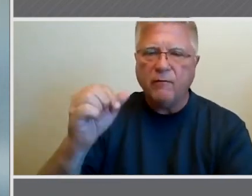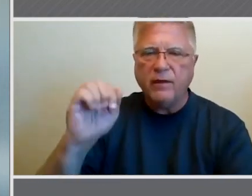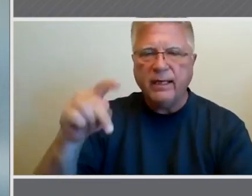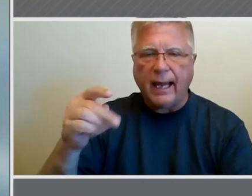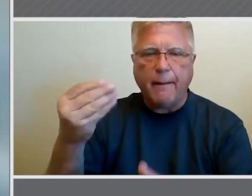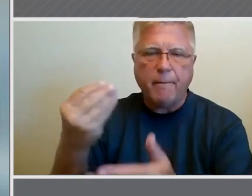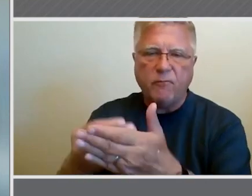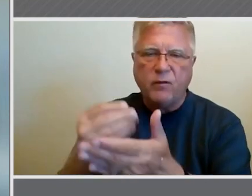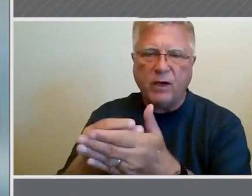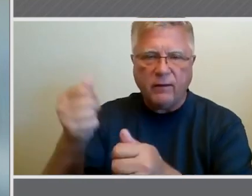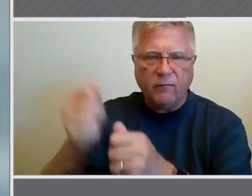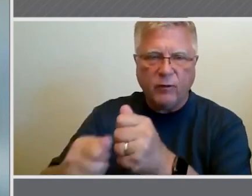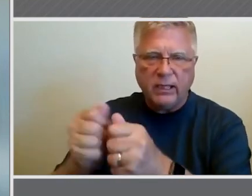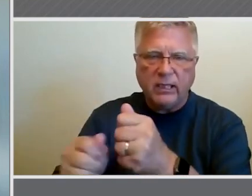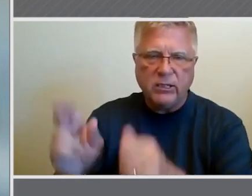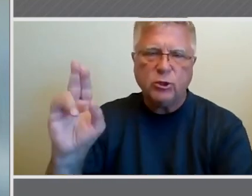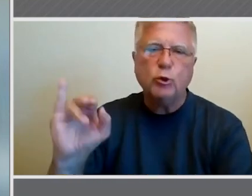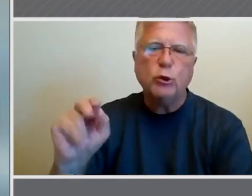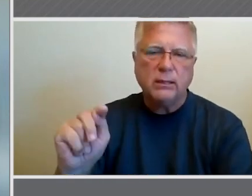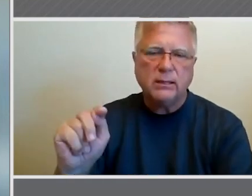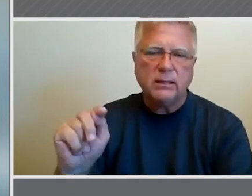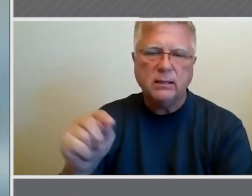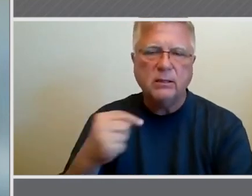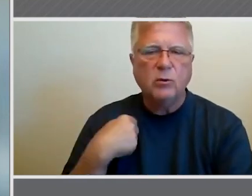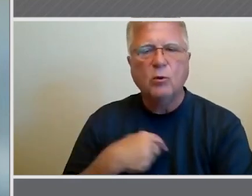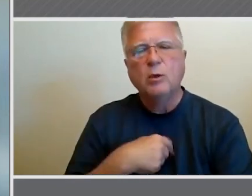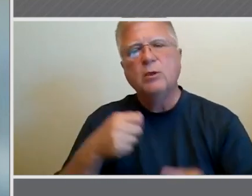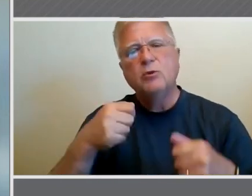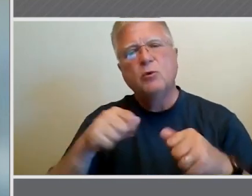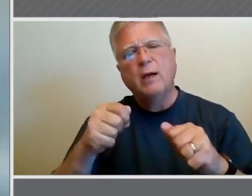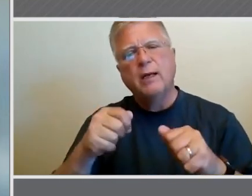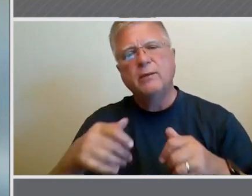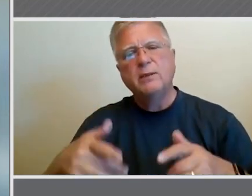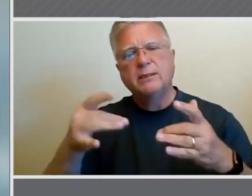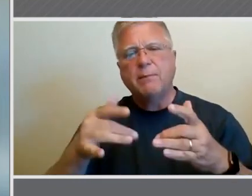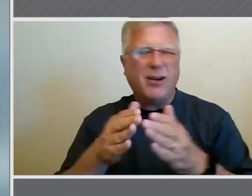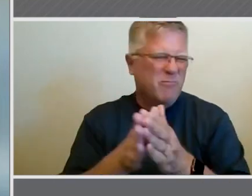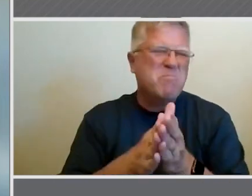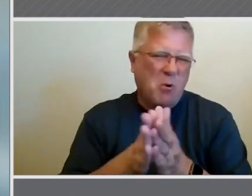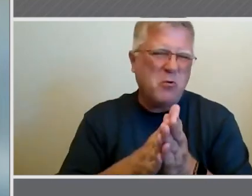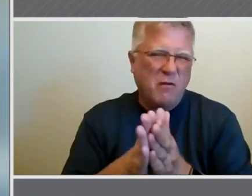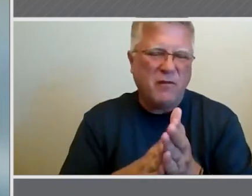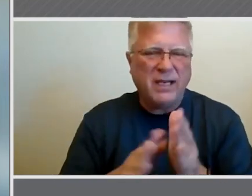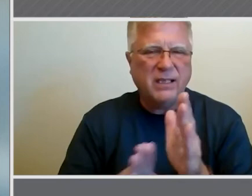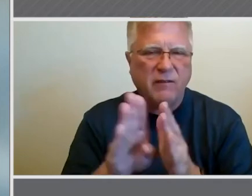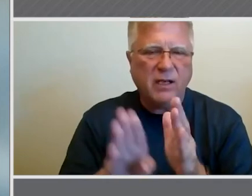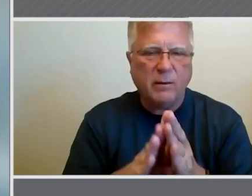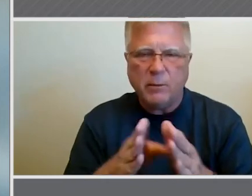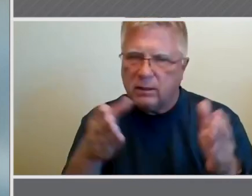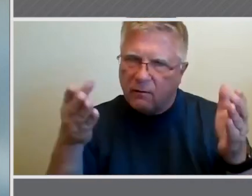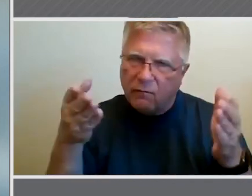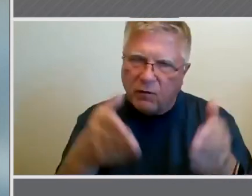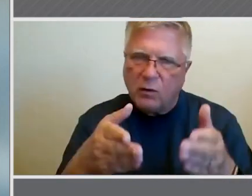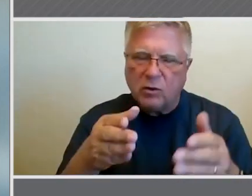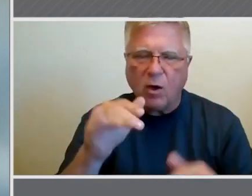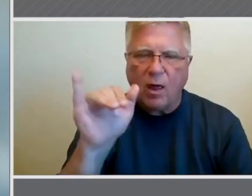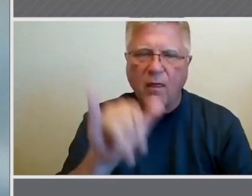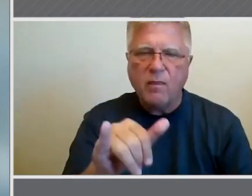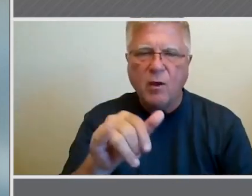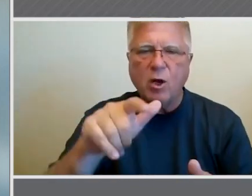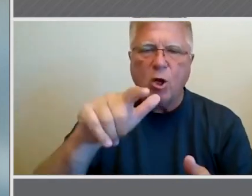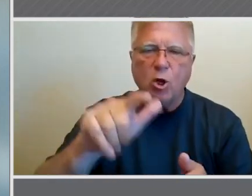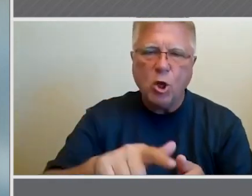So we are trying to inspire, motivate developers to really target those lower income levels.